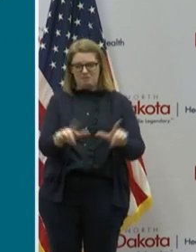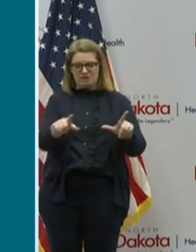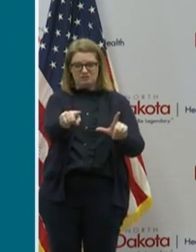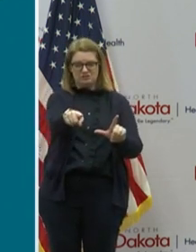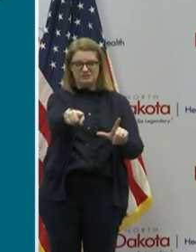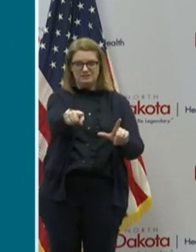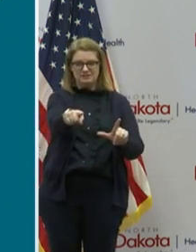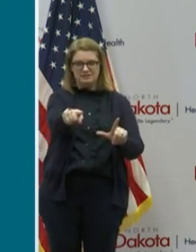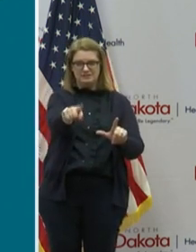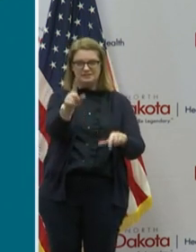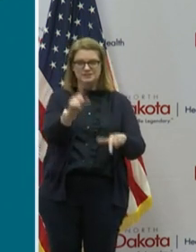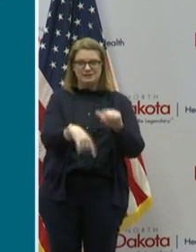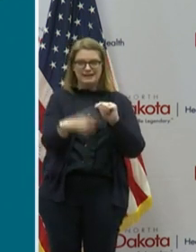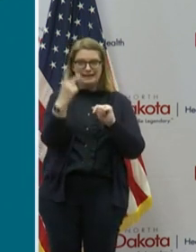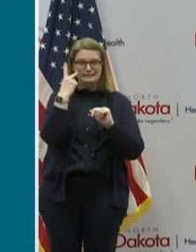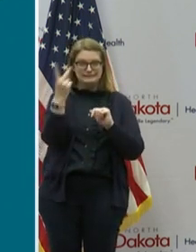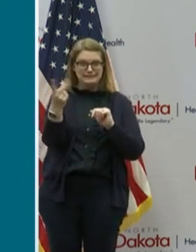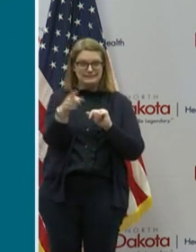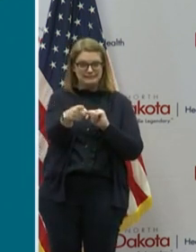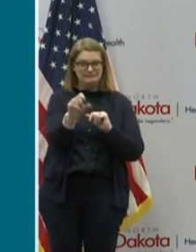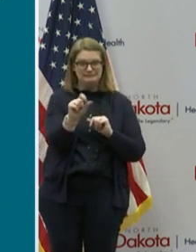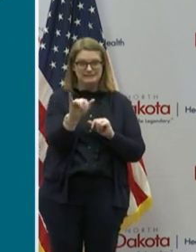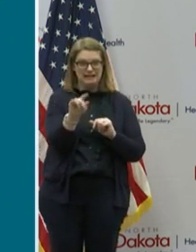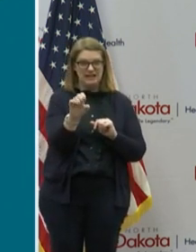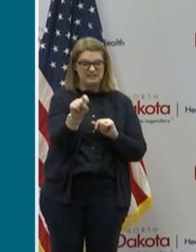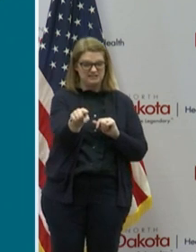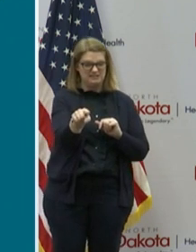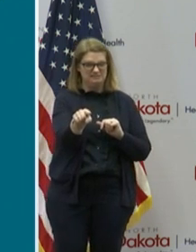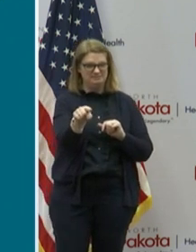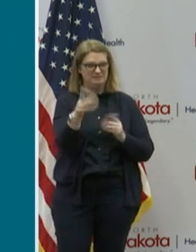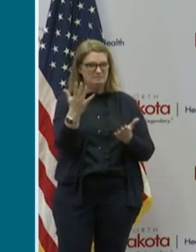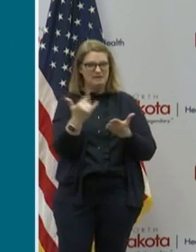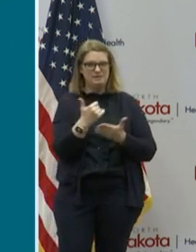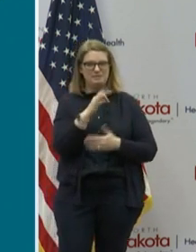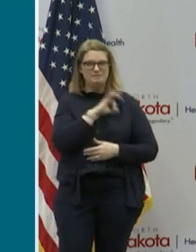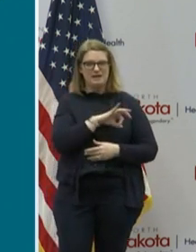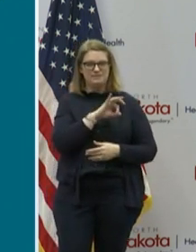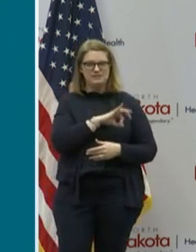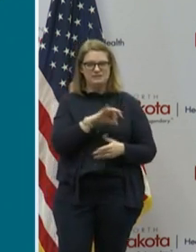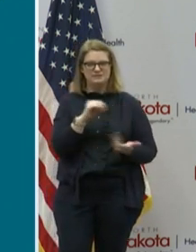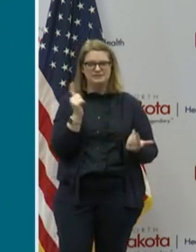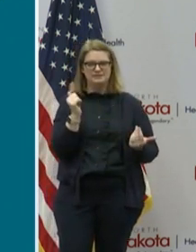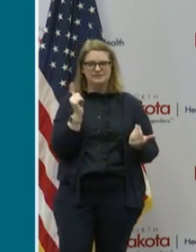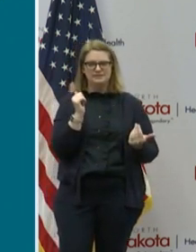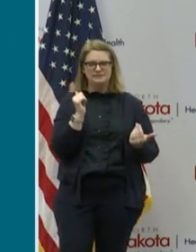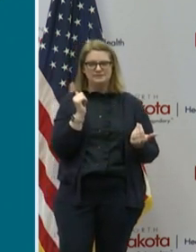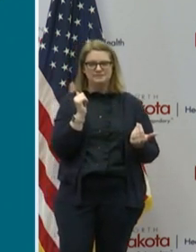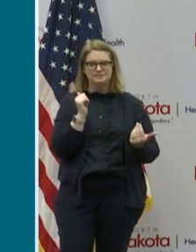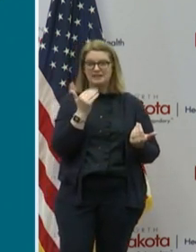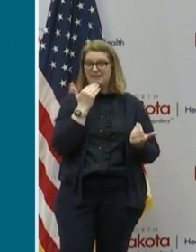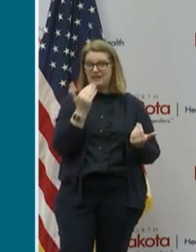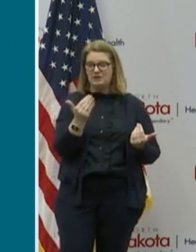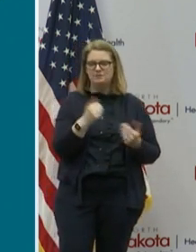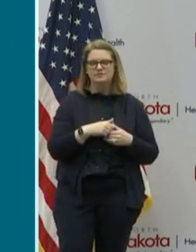LOST SOMEONE DURING THIS PANDEMIC.